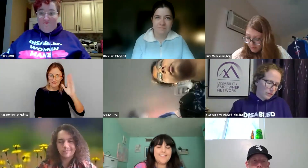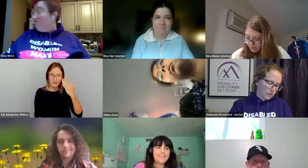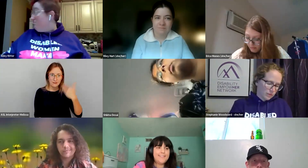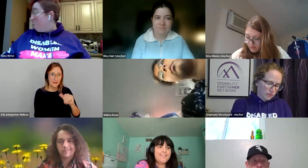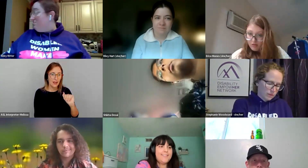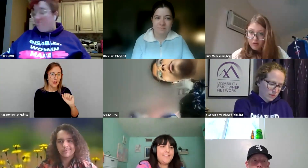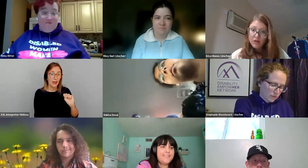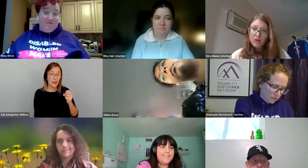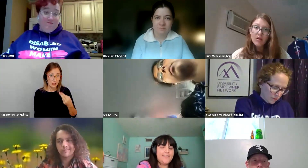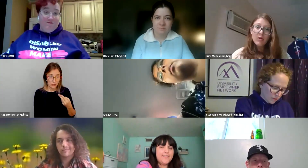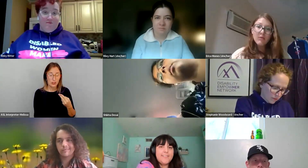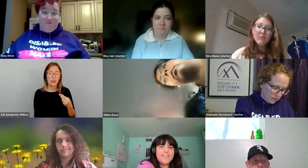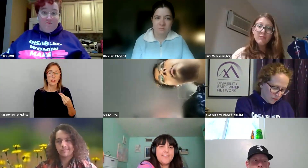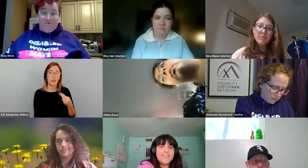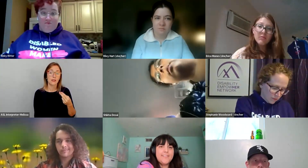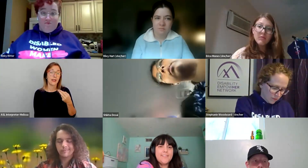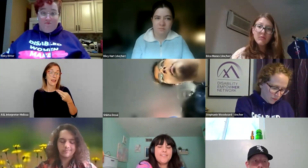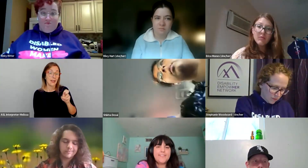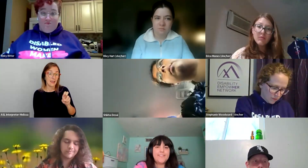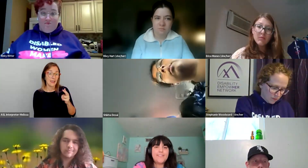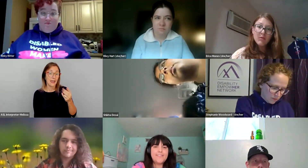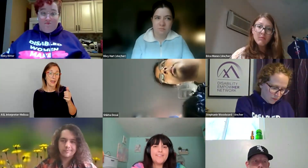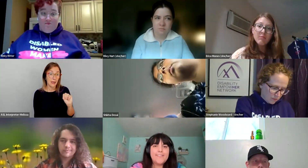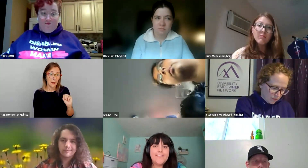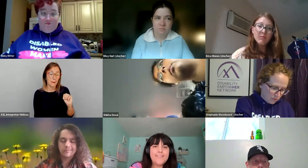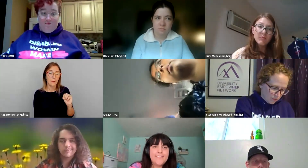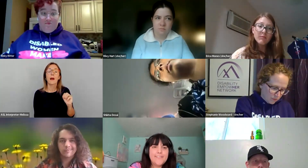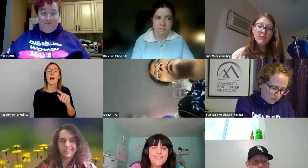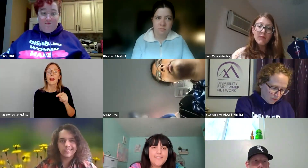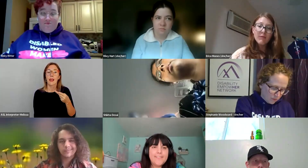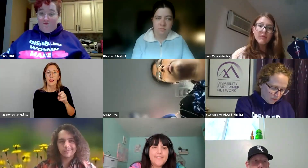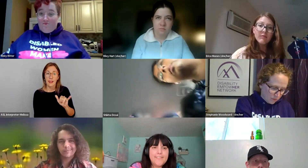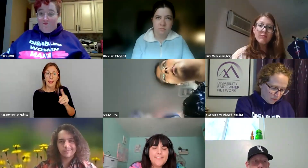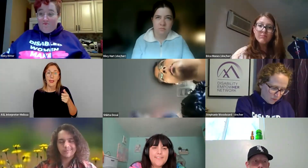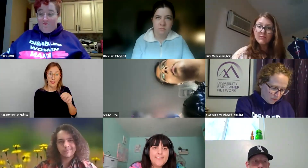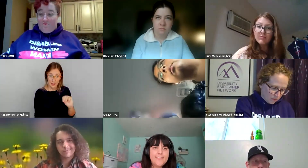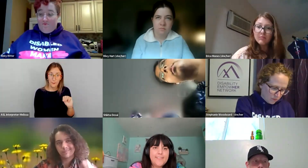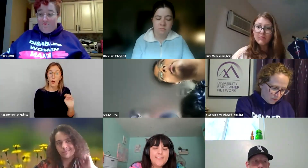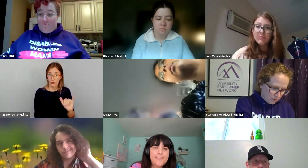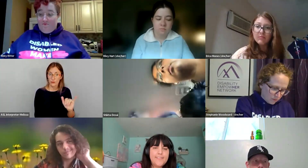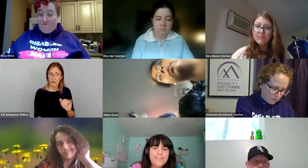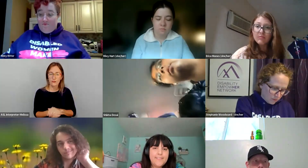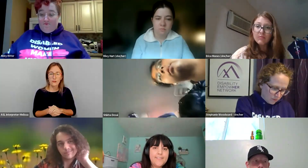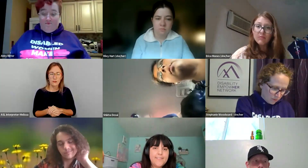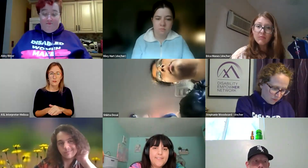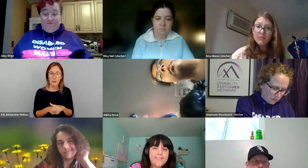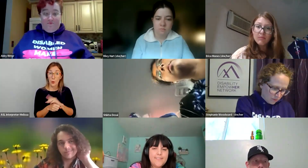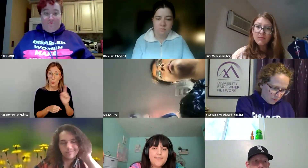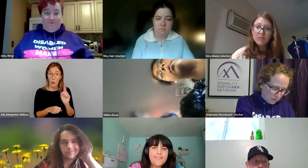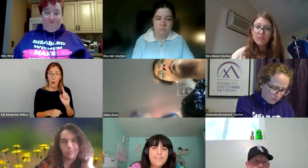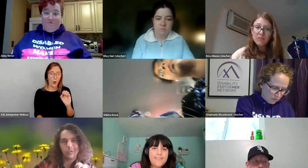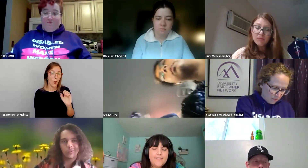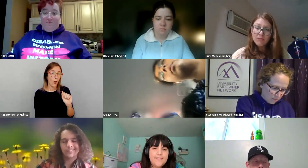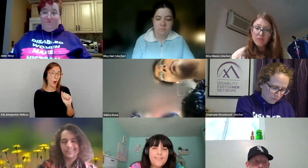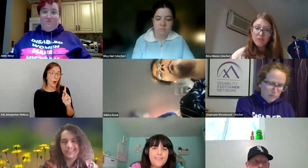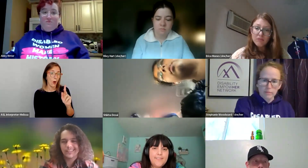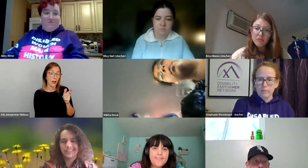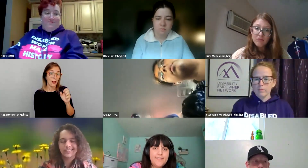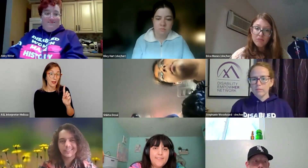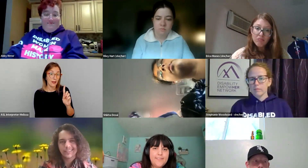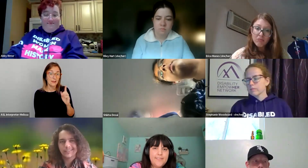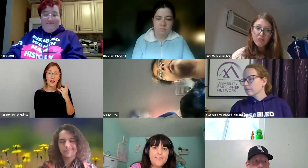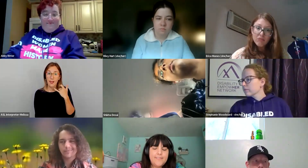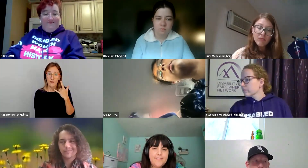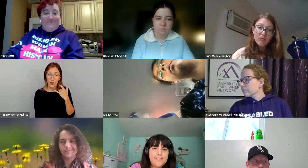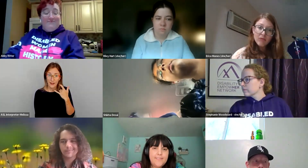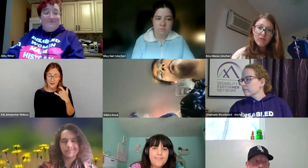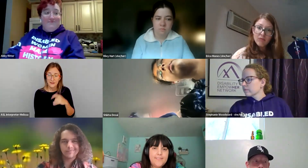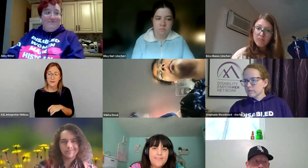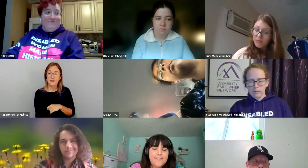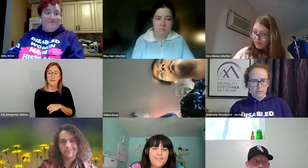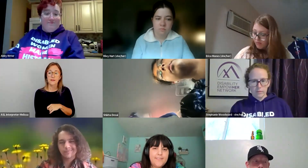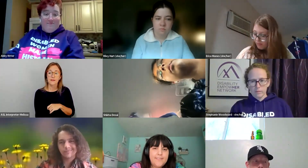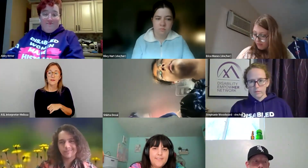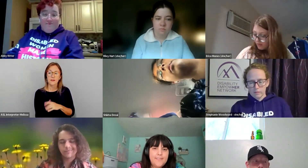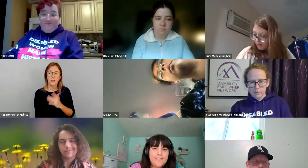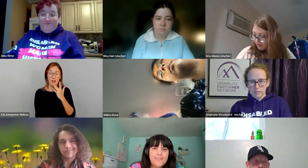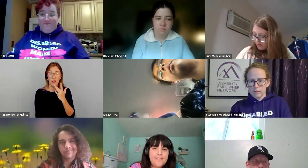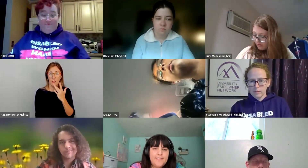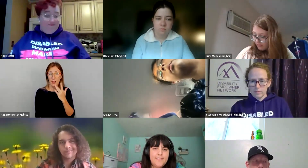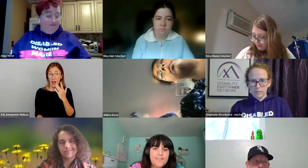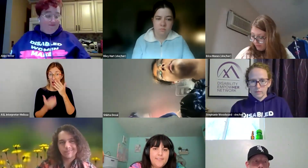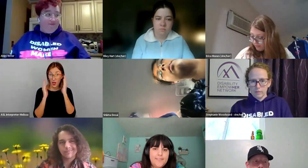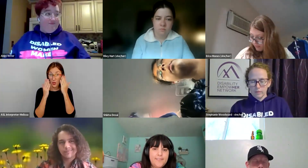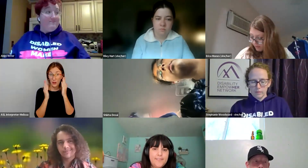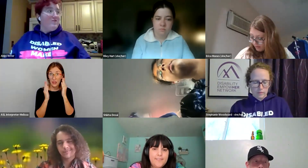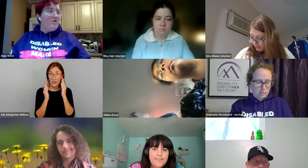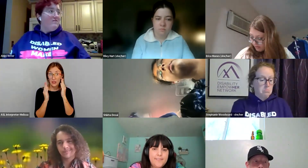going to redirect us to ash.